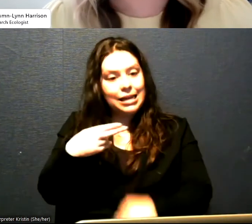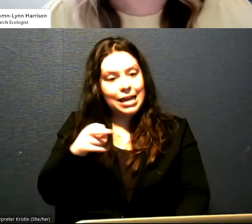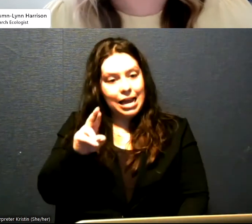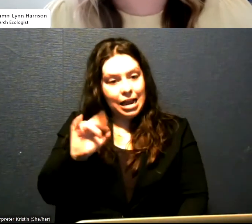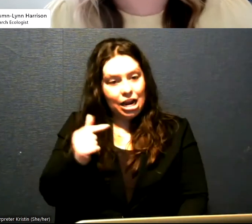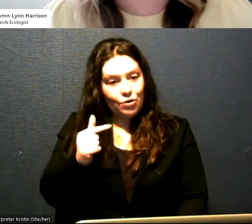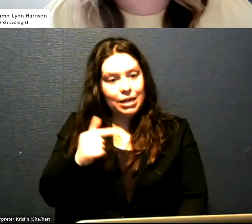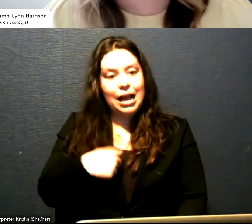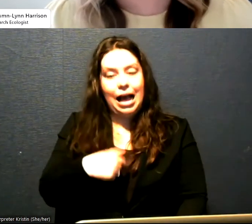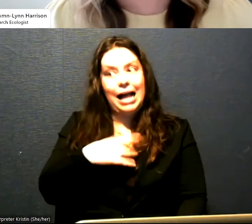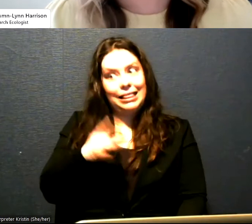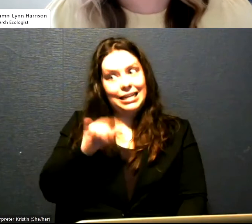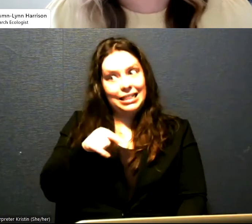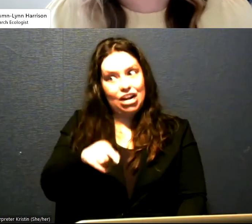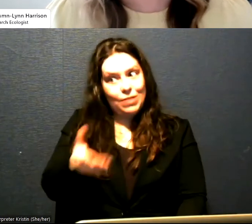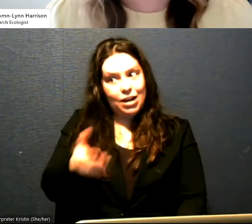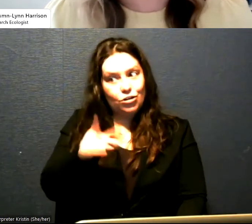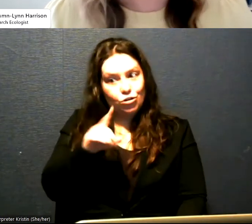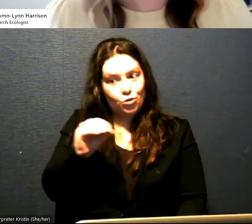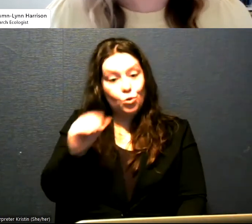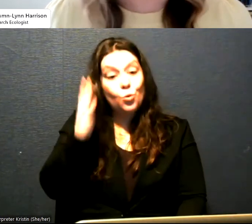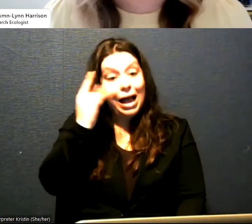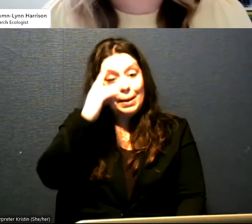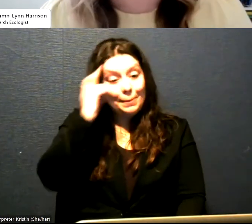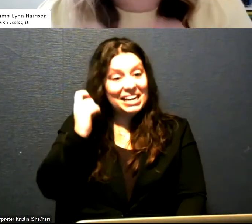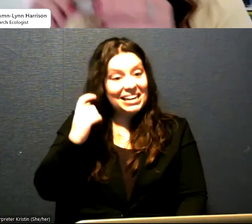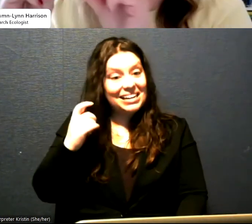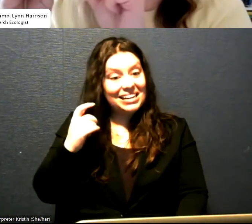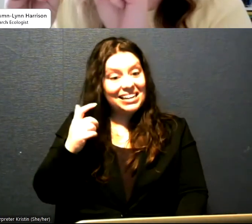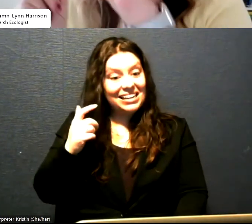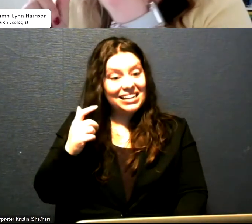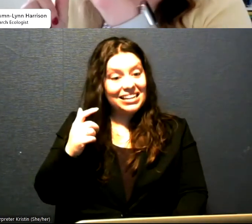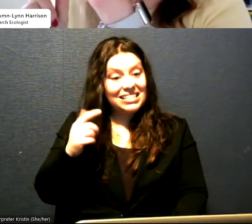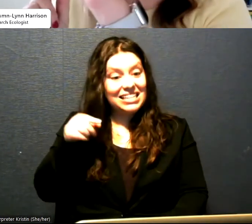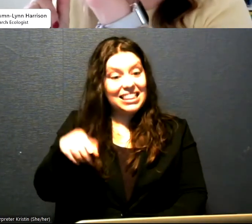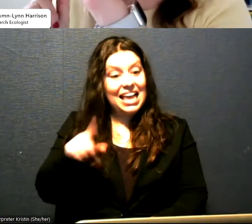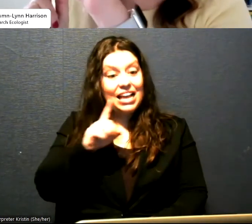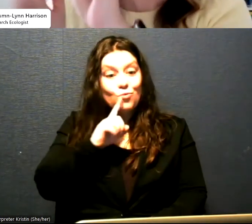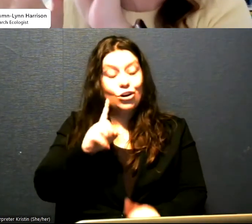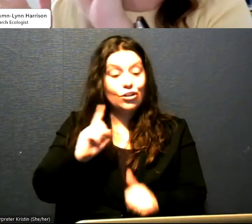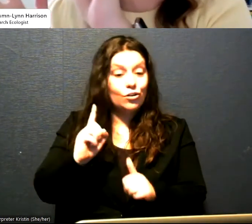um they were the first bird to ever be banded with one of these metal bands by a Smithsonian